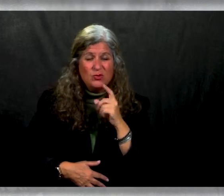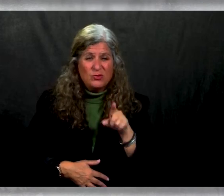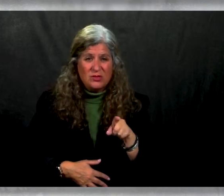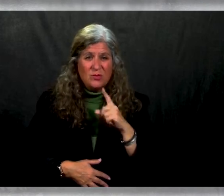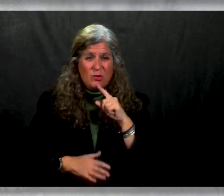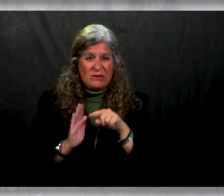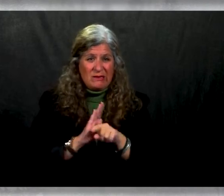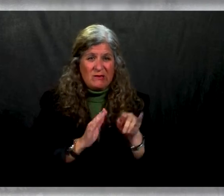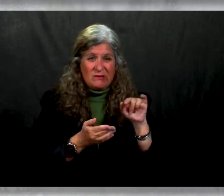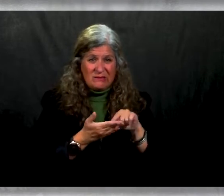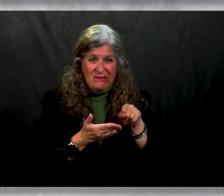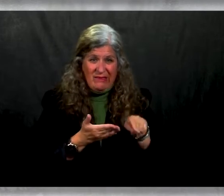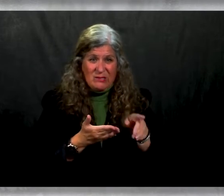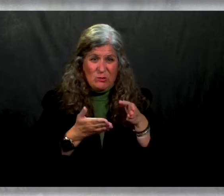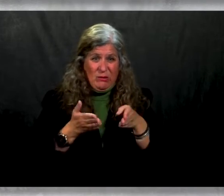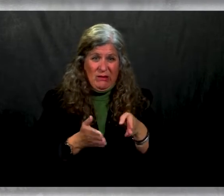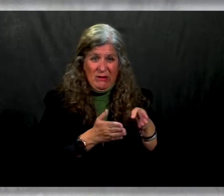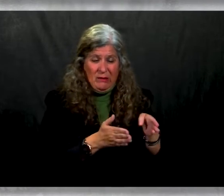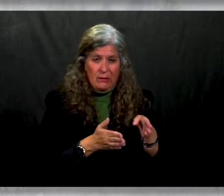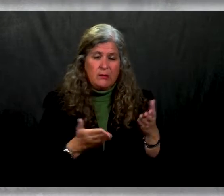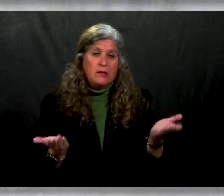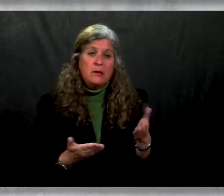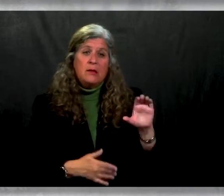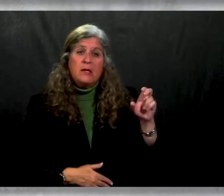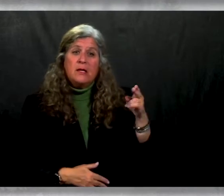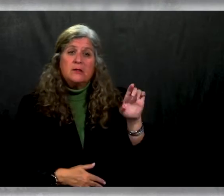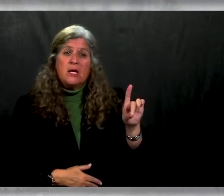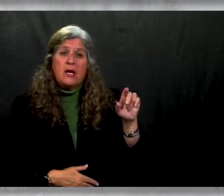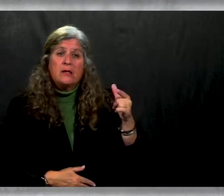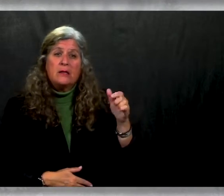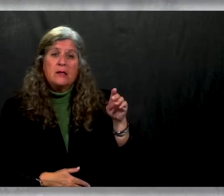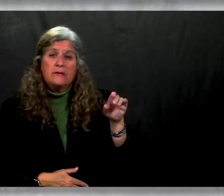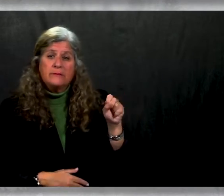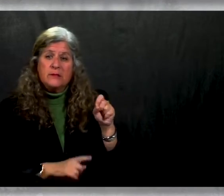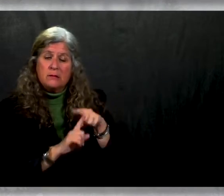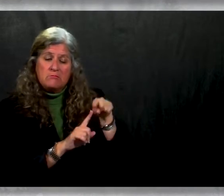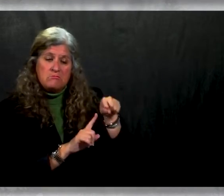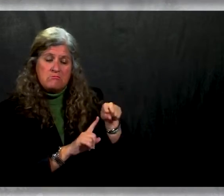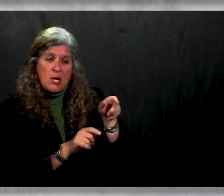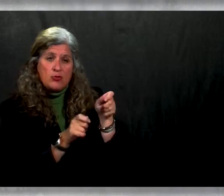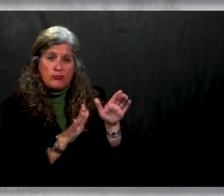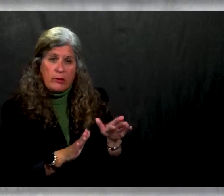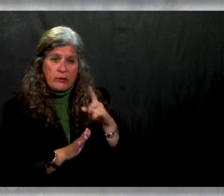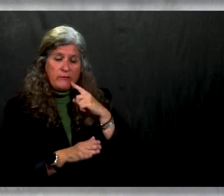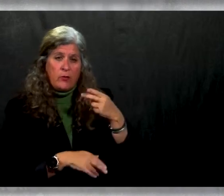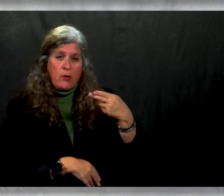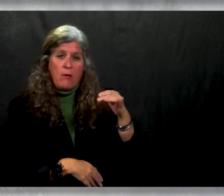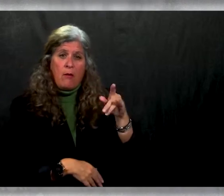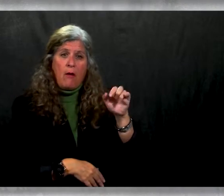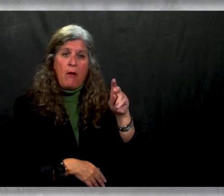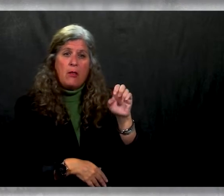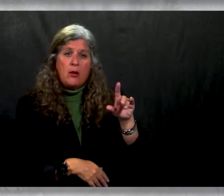Here with us today is Dr. Chad Gibbs, Director of the Zucker Goldberg Center for Holocaust Studies and Assistant Professor